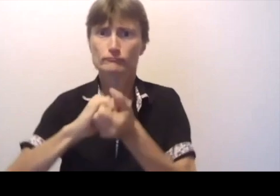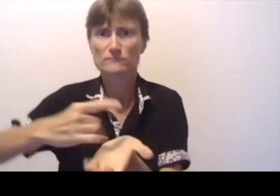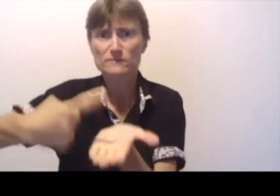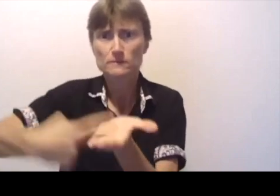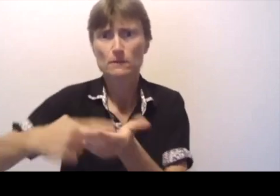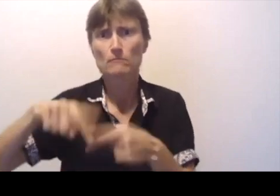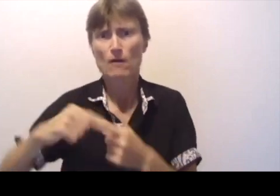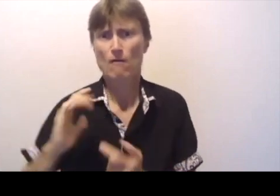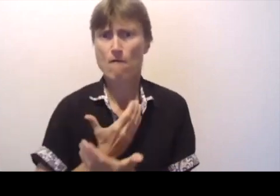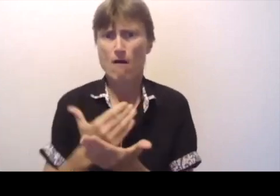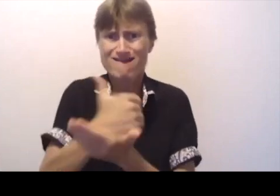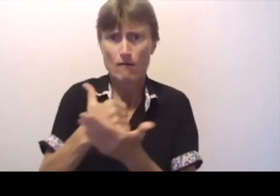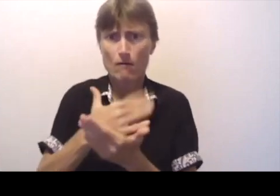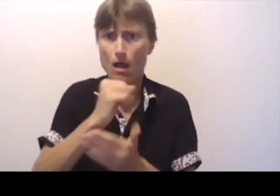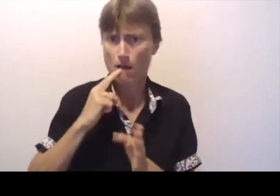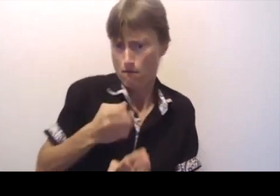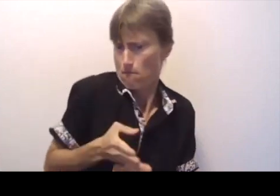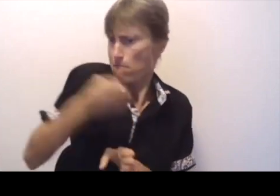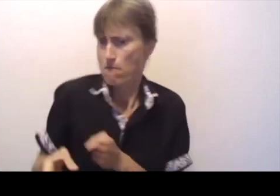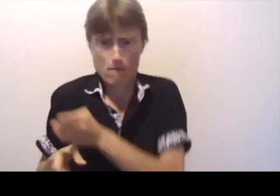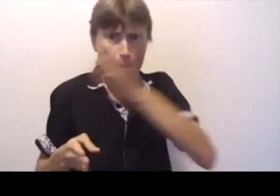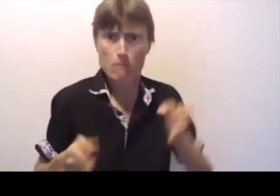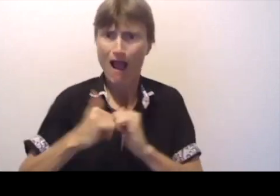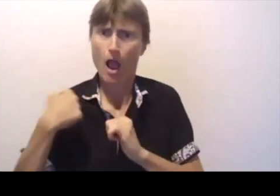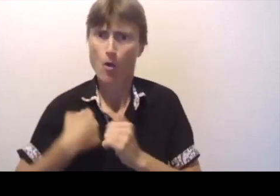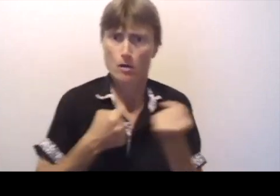so how did i get to this point what is the history of my rival